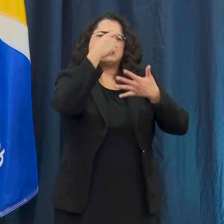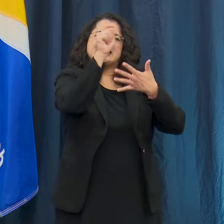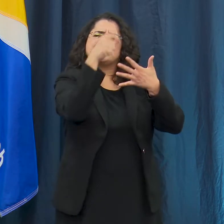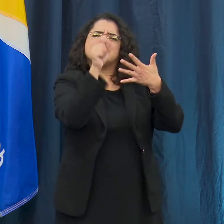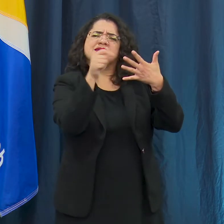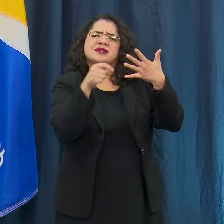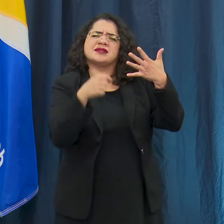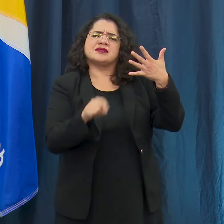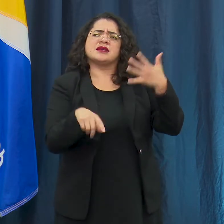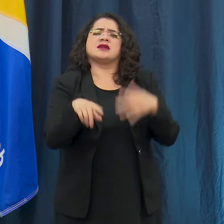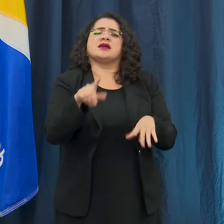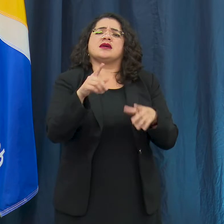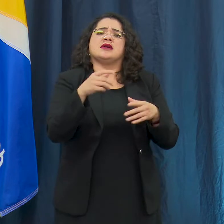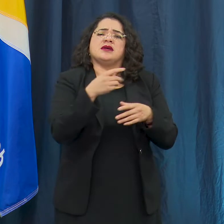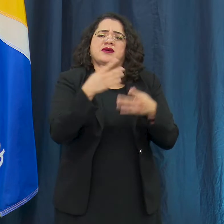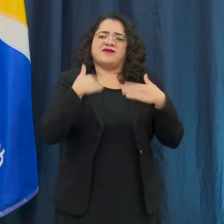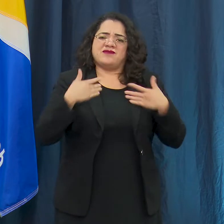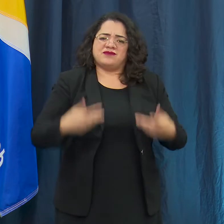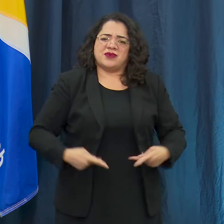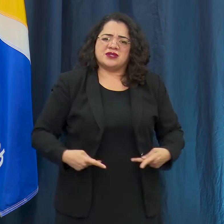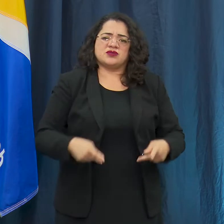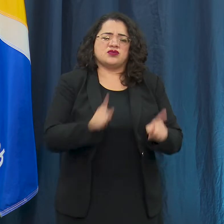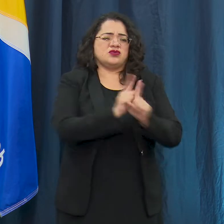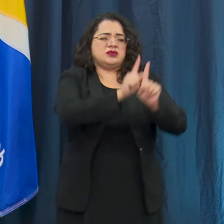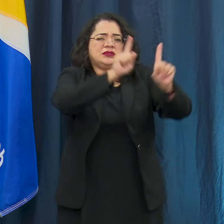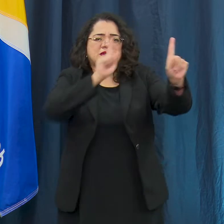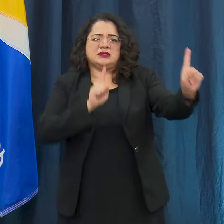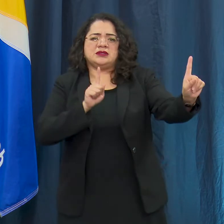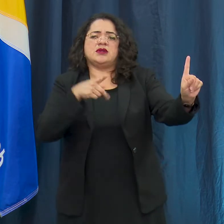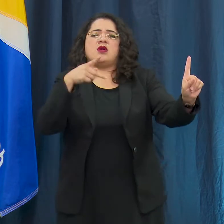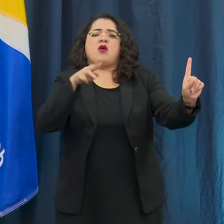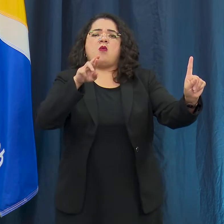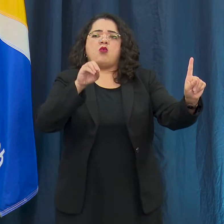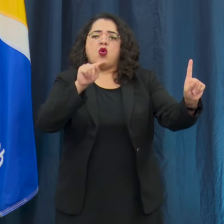If you are going to one of these locations you need to continue to